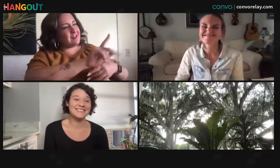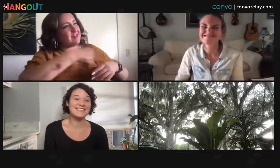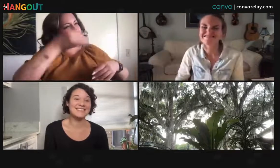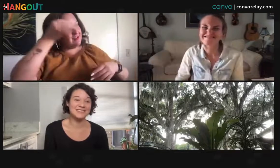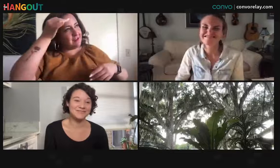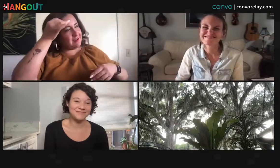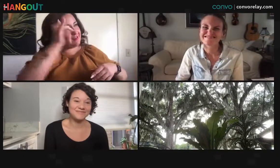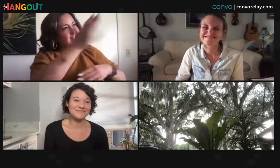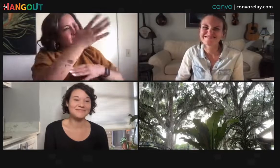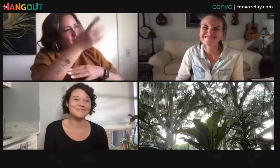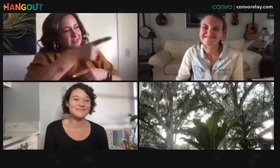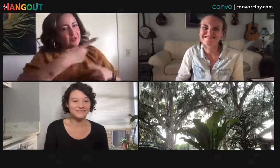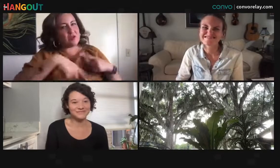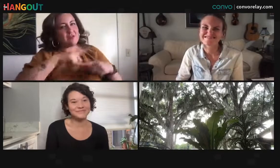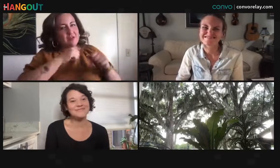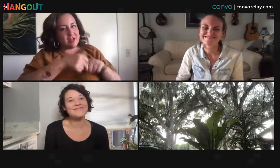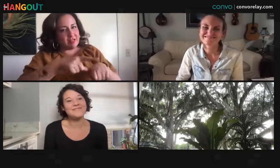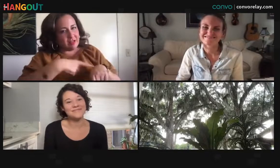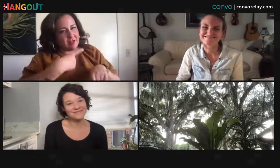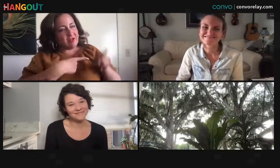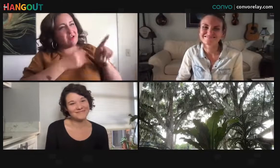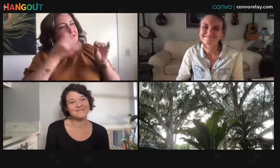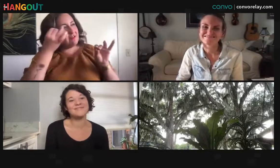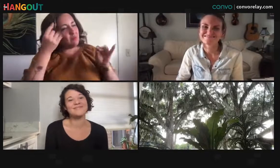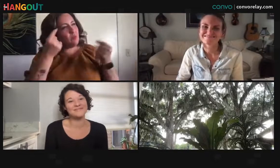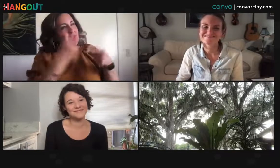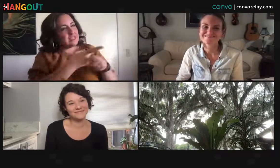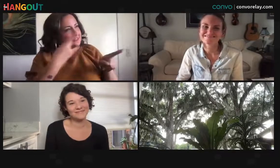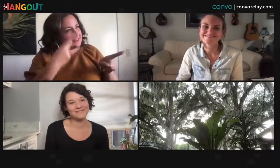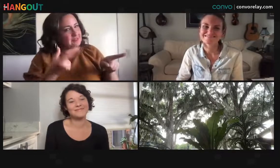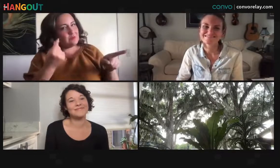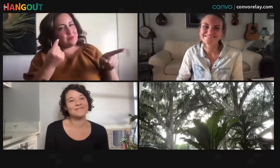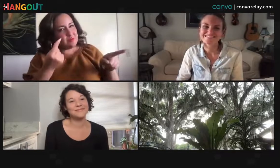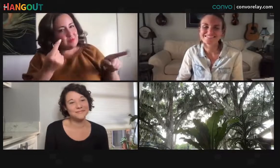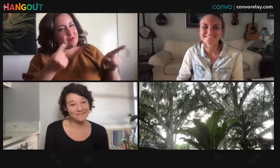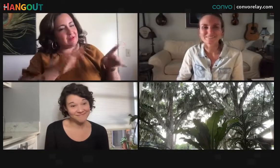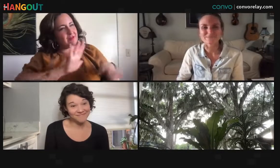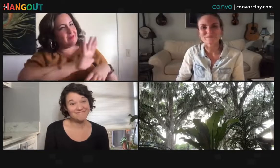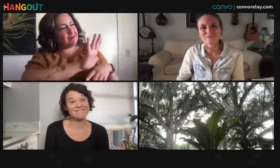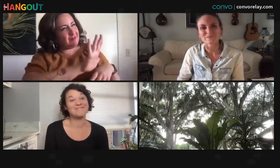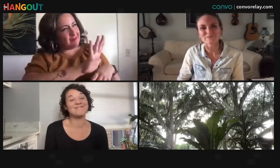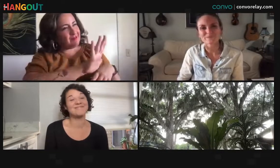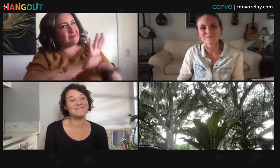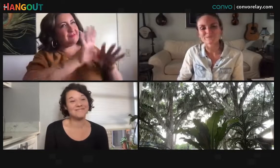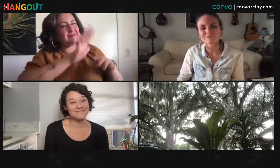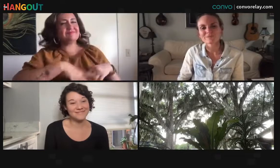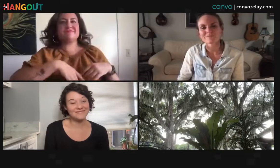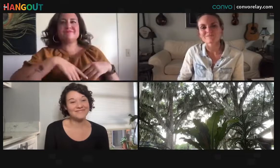having that moment of touch and i thought about the tree and how long it had been here and what it might have seen